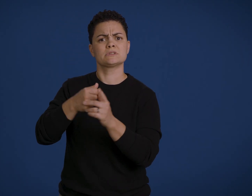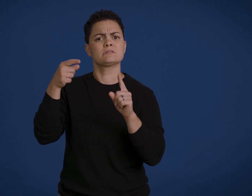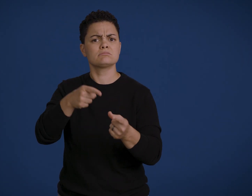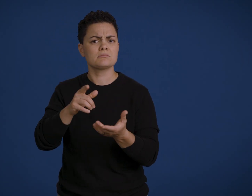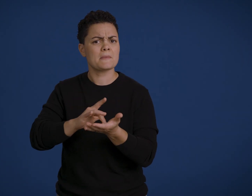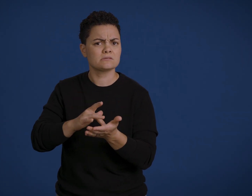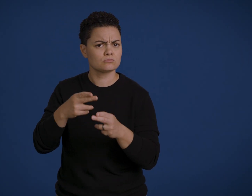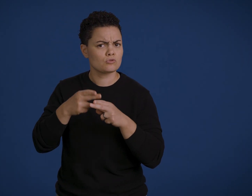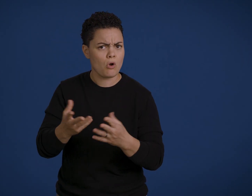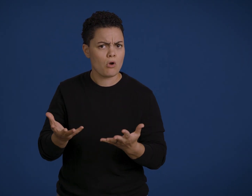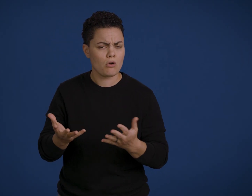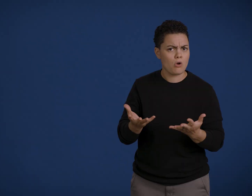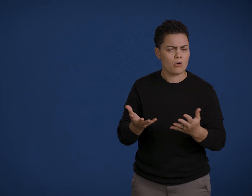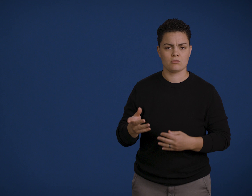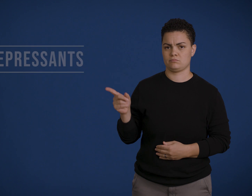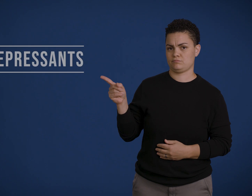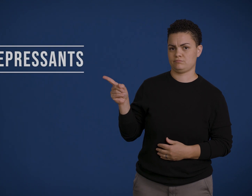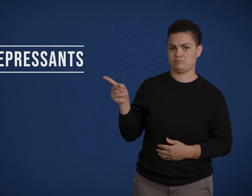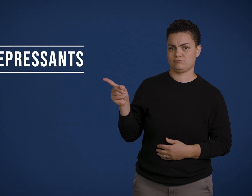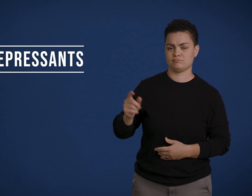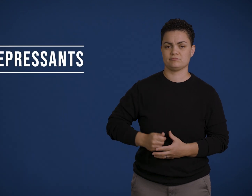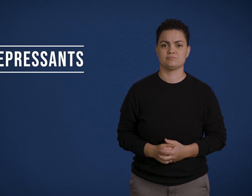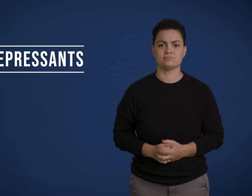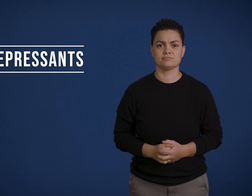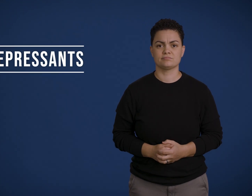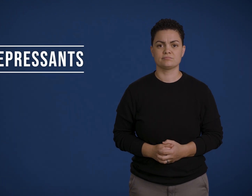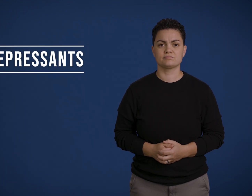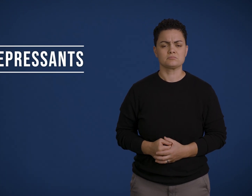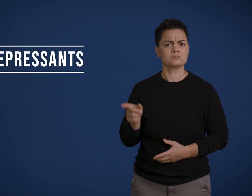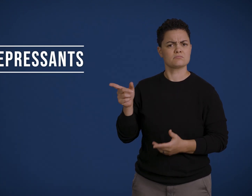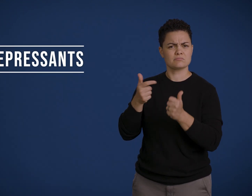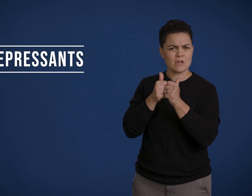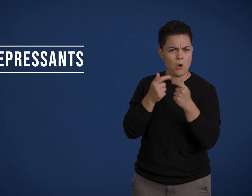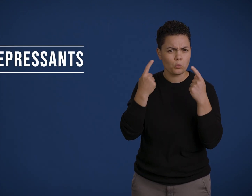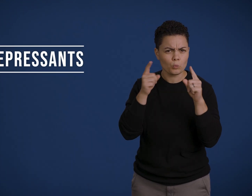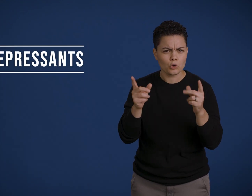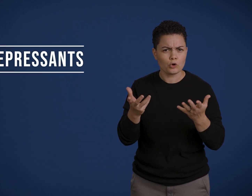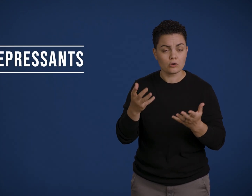Antidepressants are commonly prescribed medications for treatment of depression and anxiety.